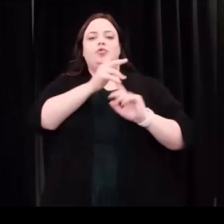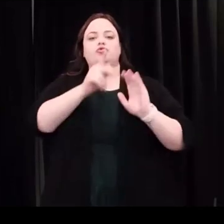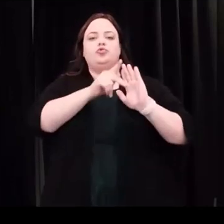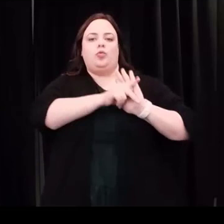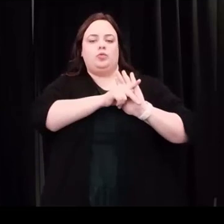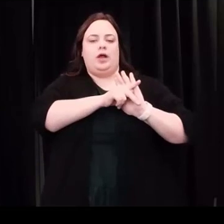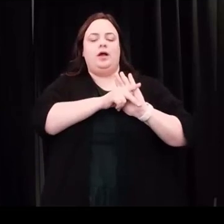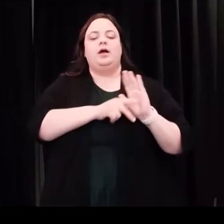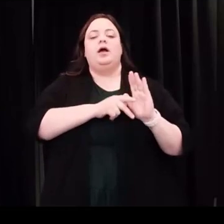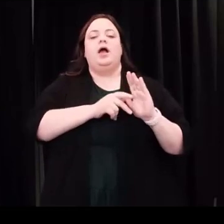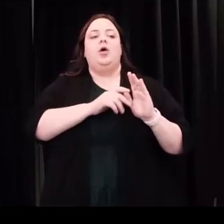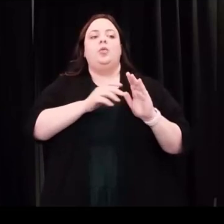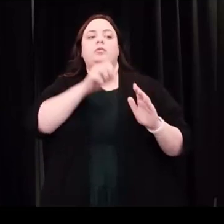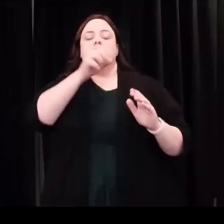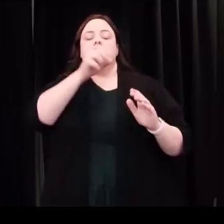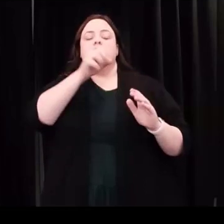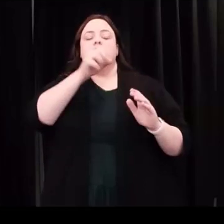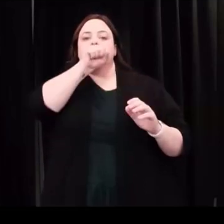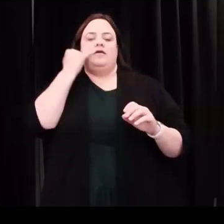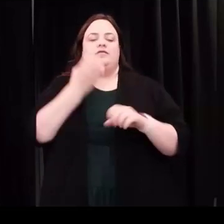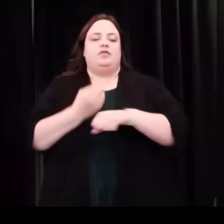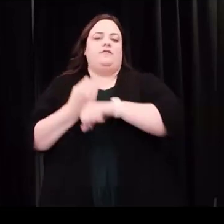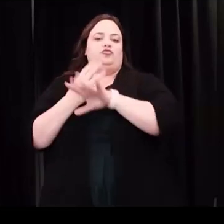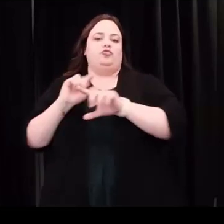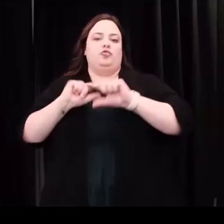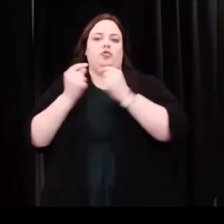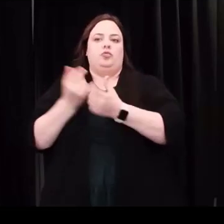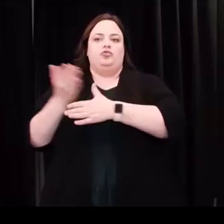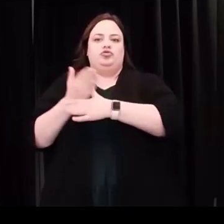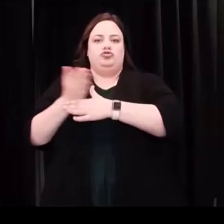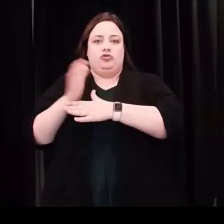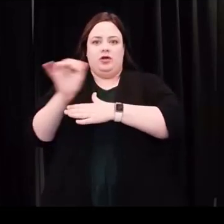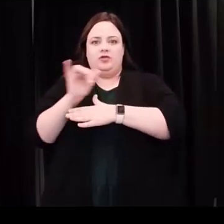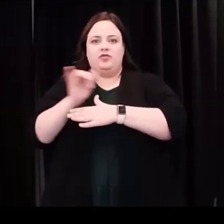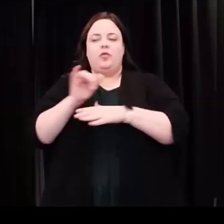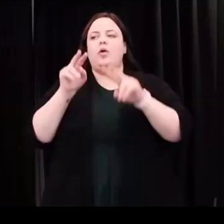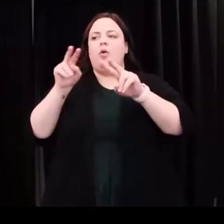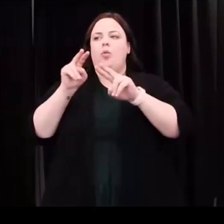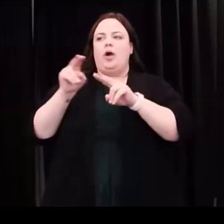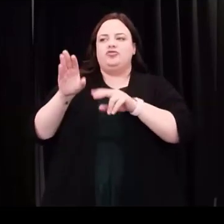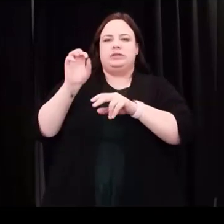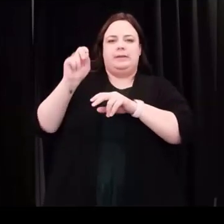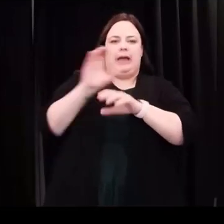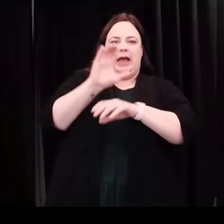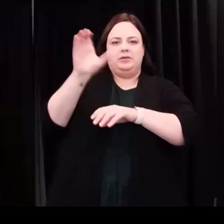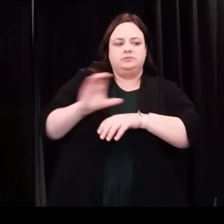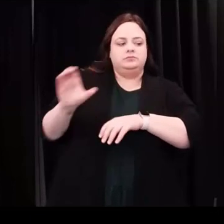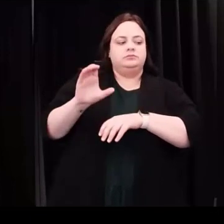the virtual groups to to share so we're going to watch the back and see how the virtual groups are,